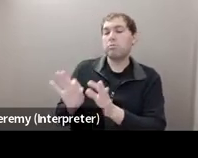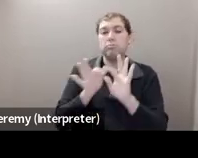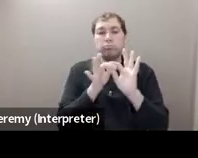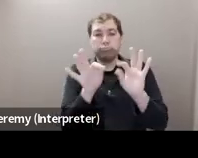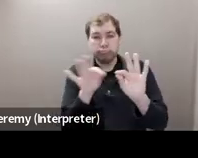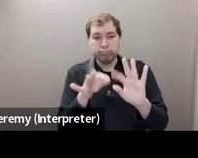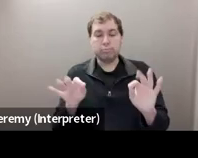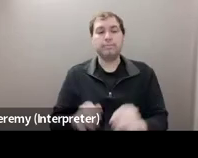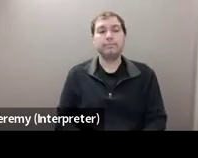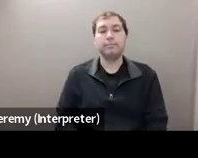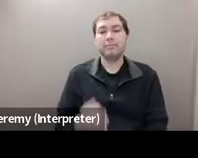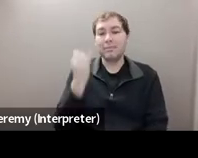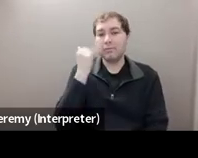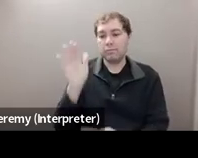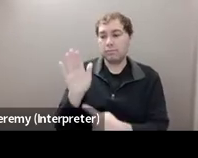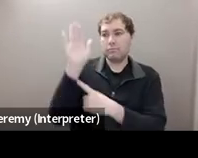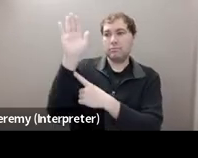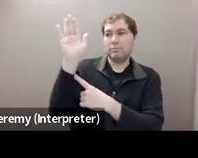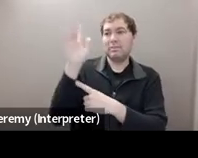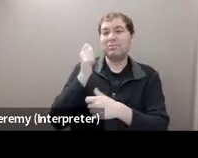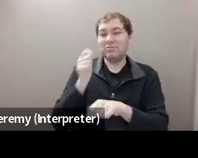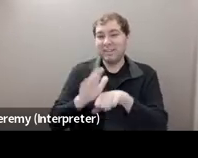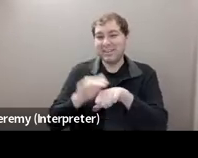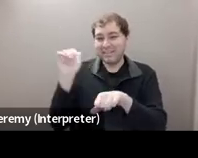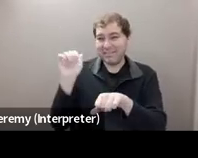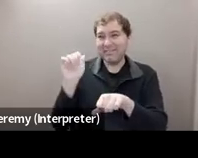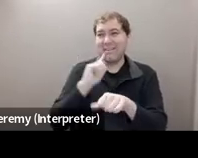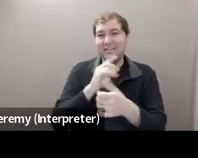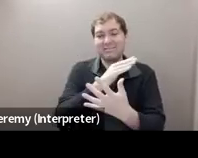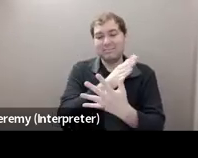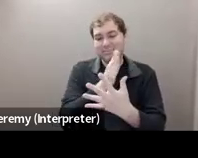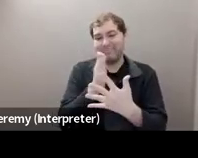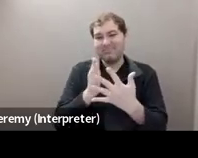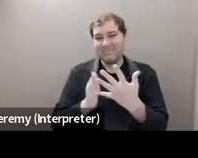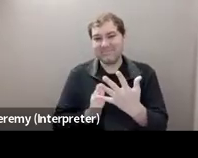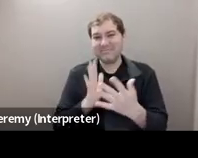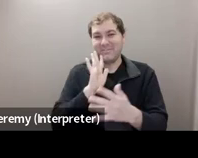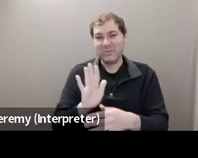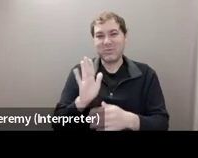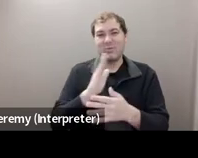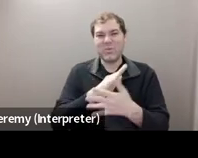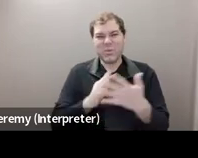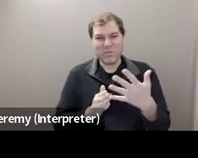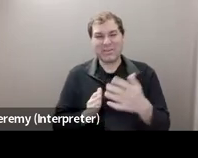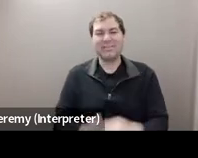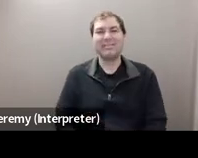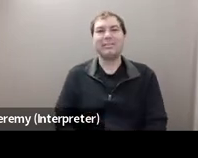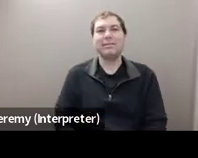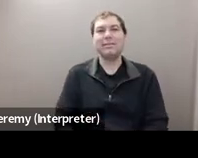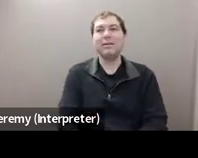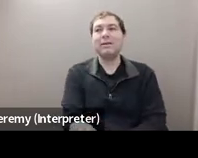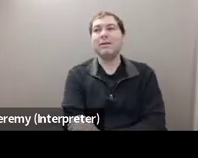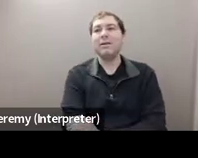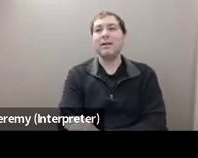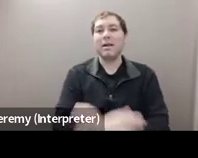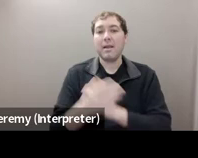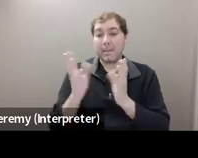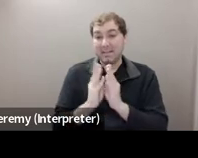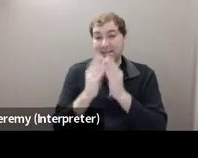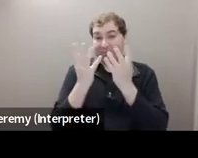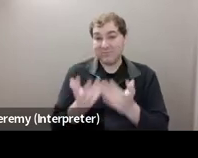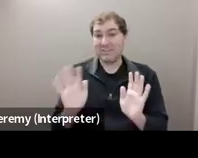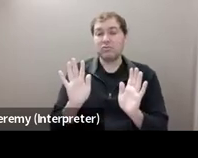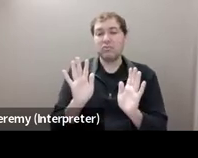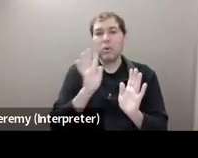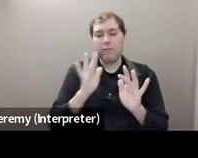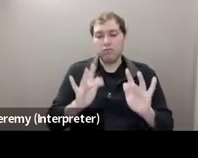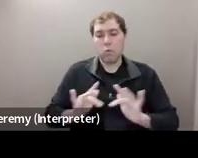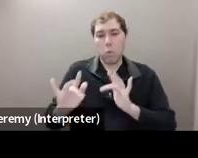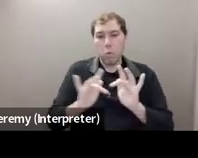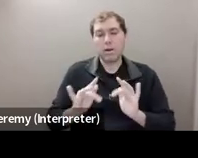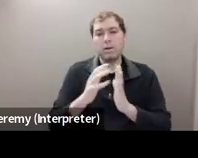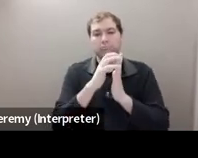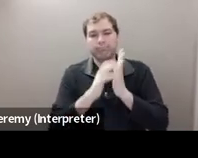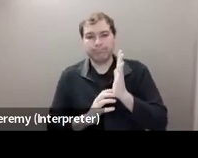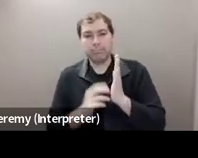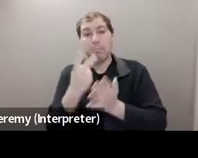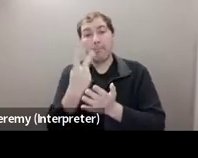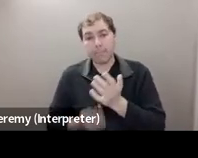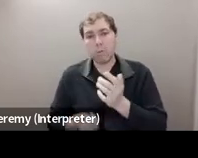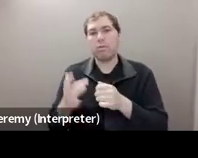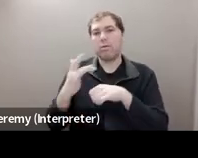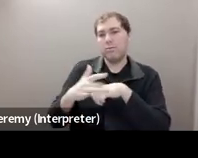Rebecca - APRIL: If you raise your hand I will try to call on you in the order in which you're raising your hands. And also after this meeting there will be a recording and a transcript of this meeting that will be available to you.